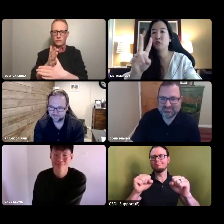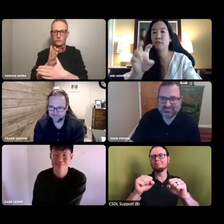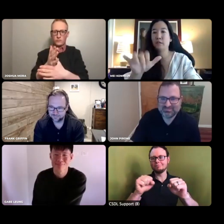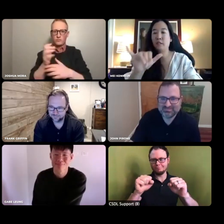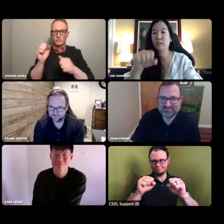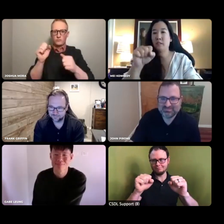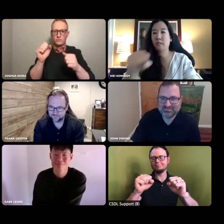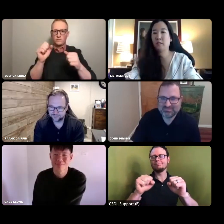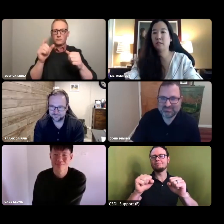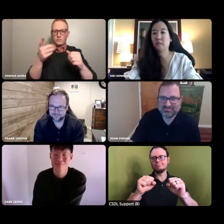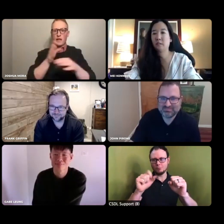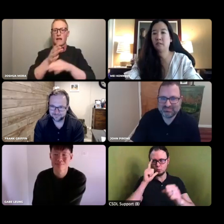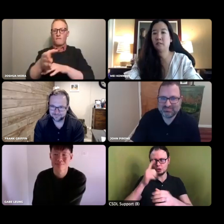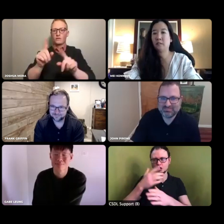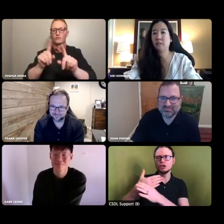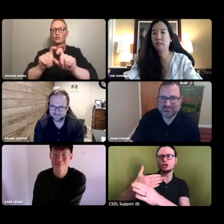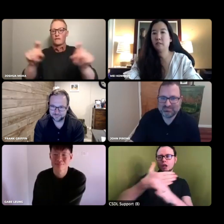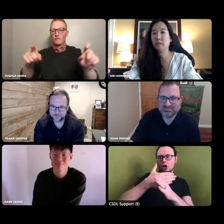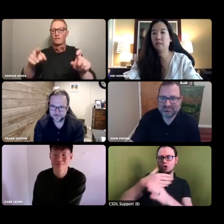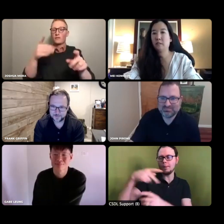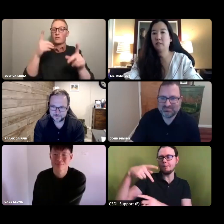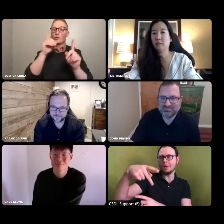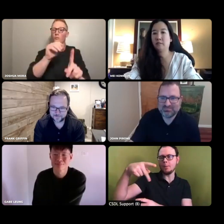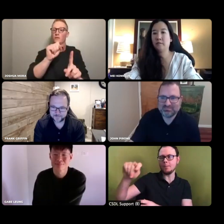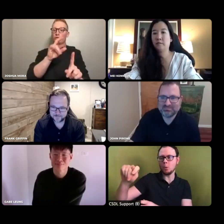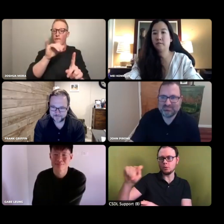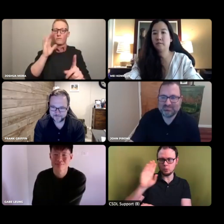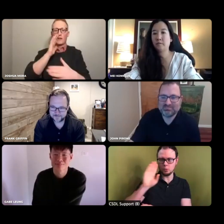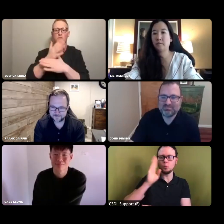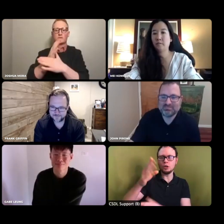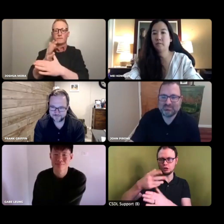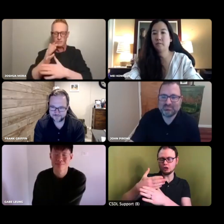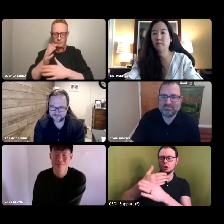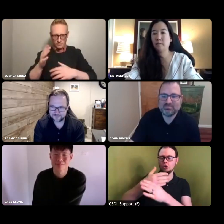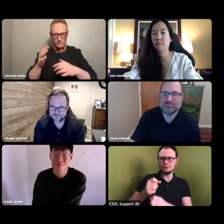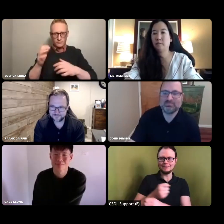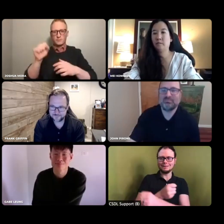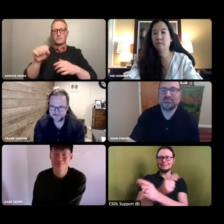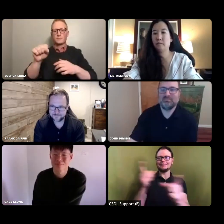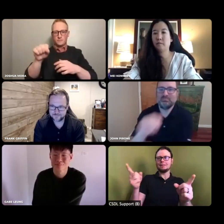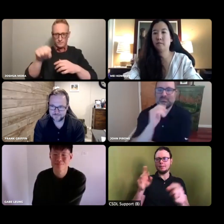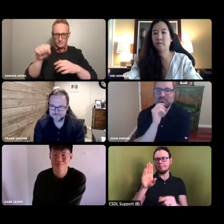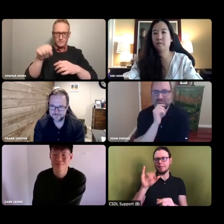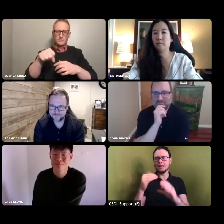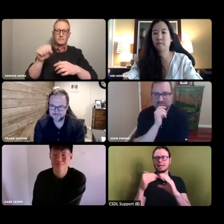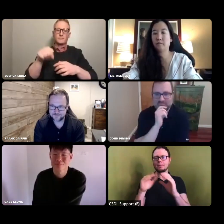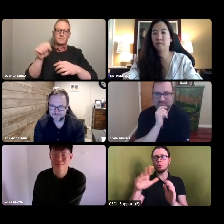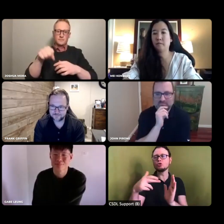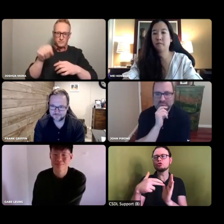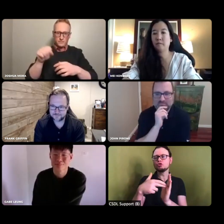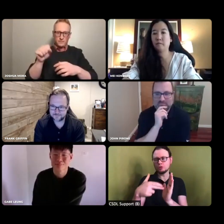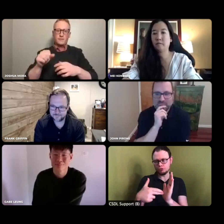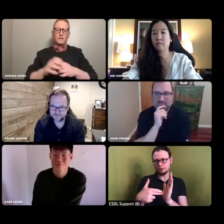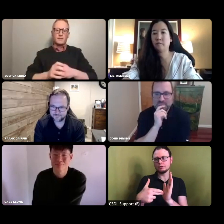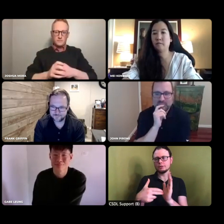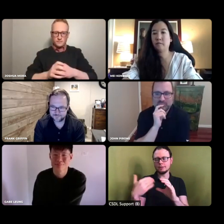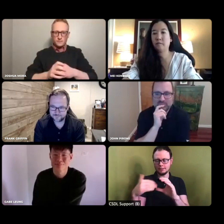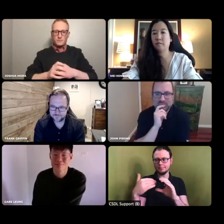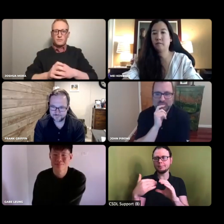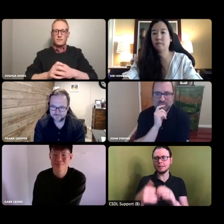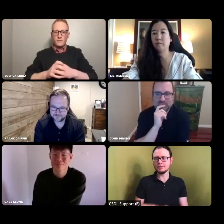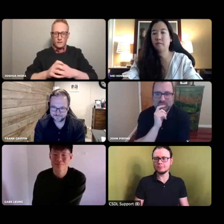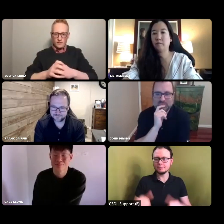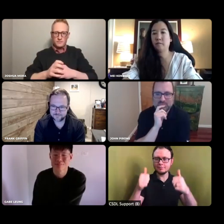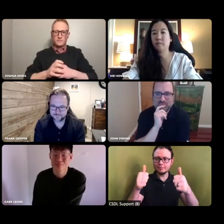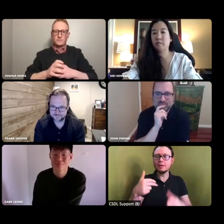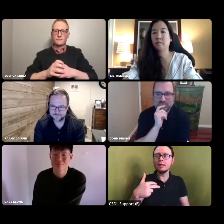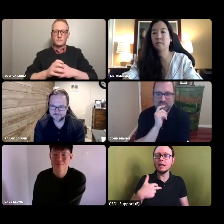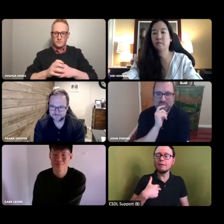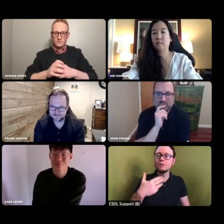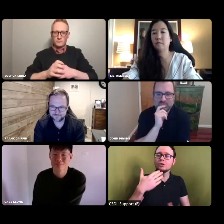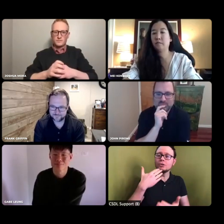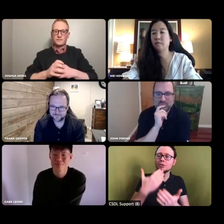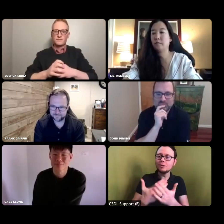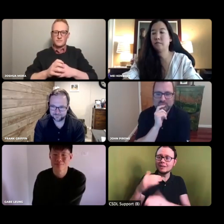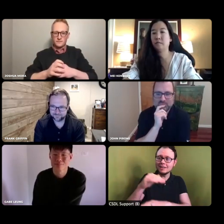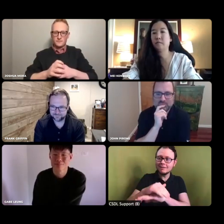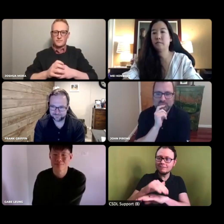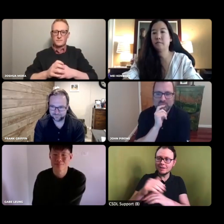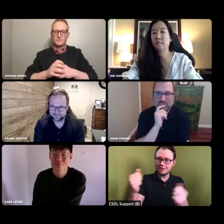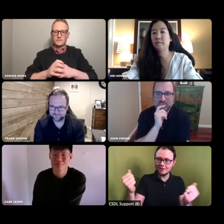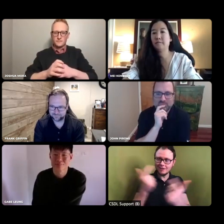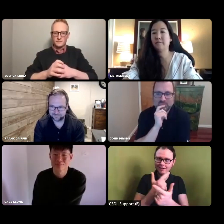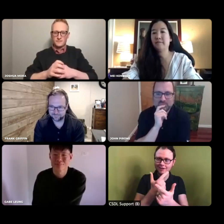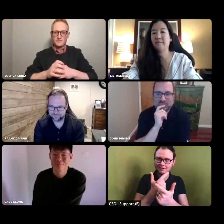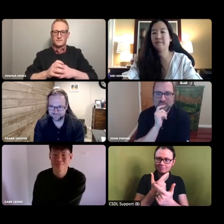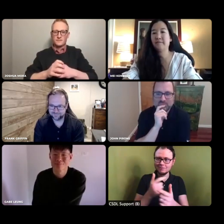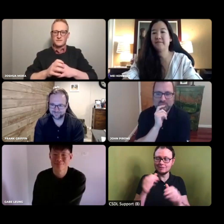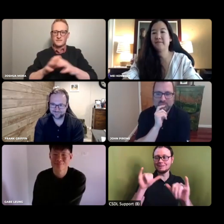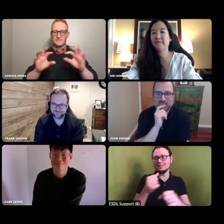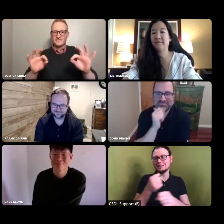The PowerPoint will be shared with the survey afterward to your registered